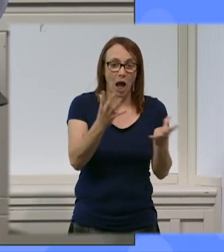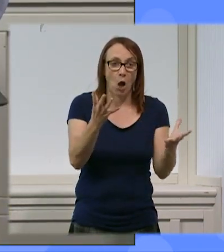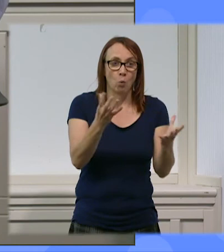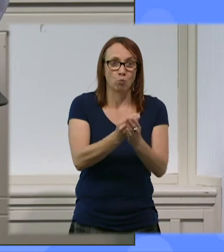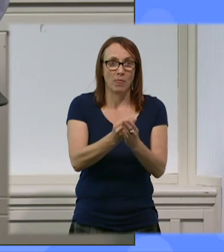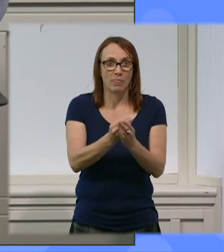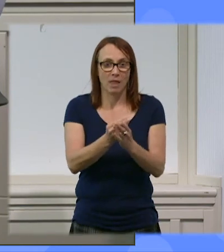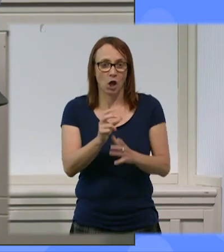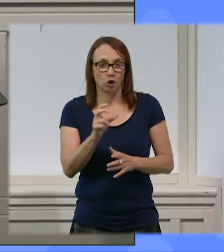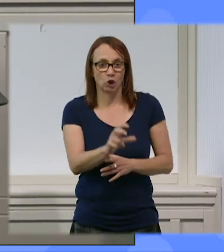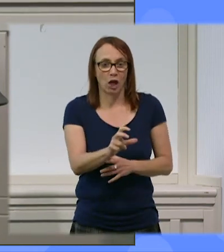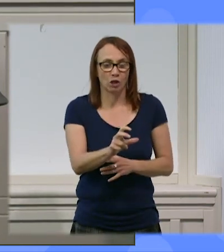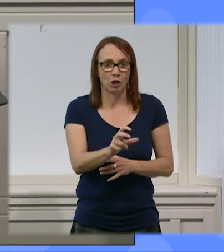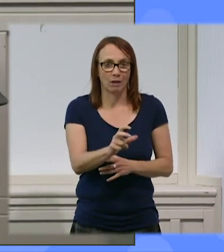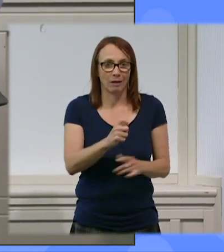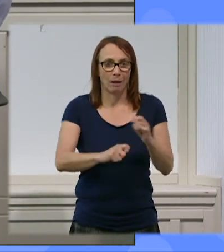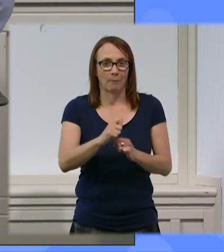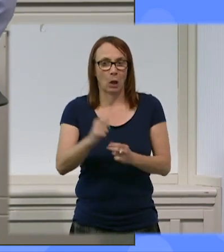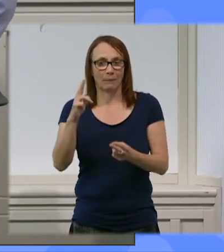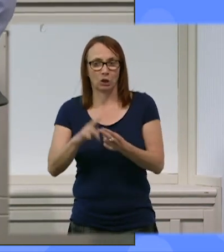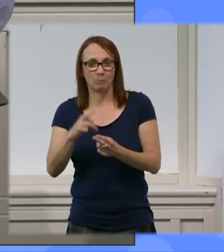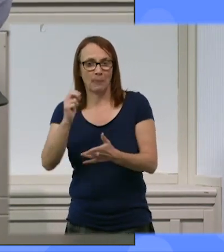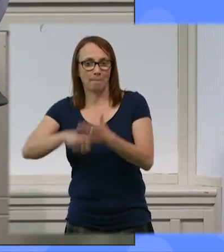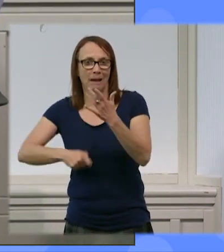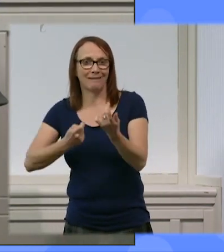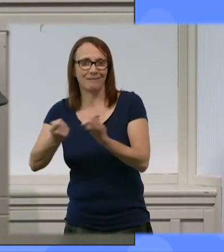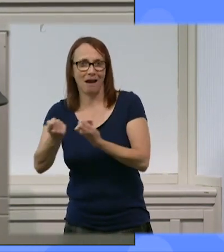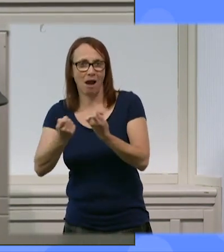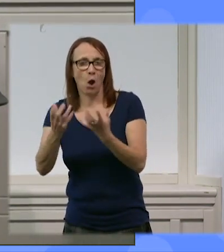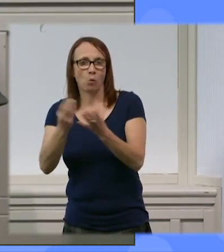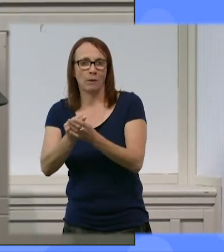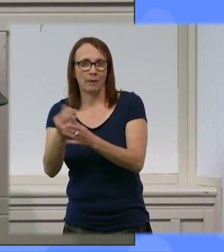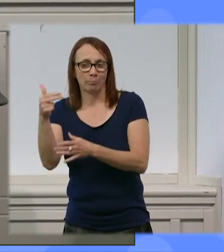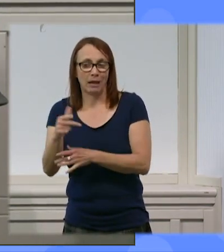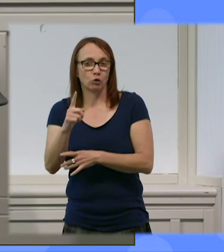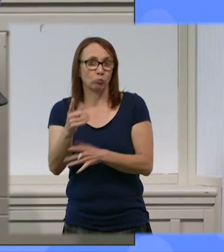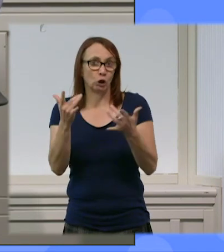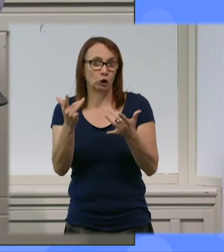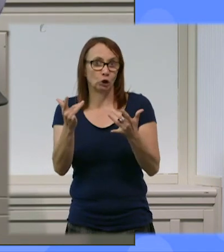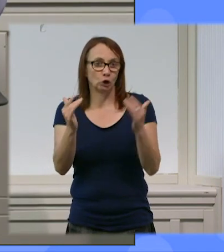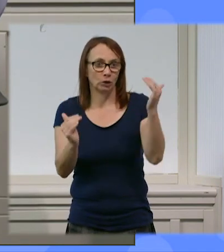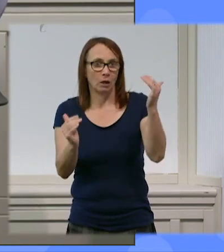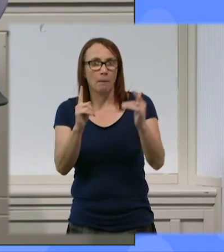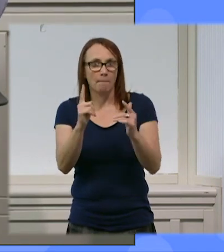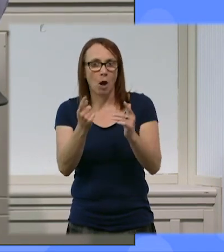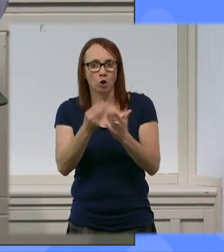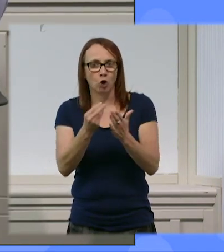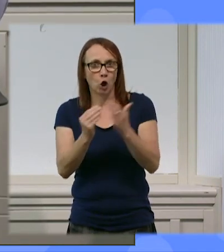where it is cheaper than buying a car and using petrol or diesel we're not quite there yet but we are starting to see all of the major manufacturers